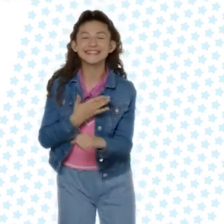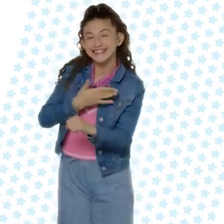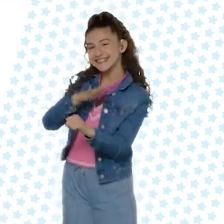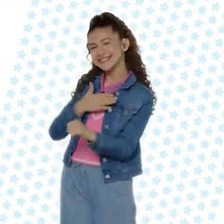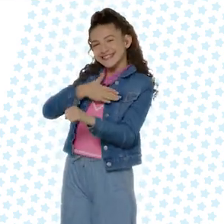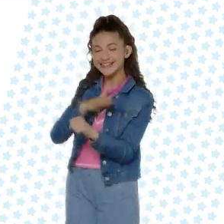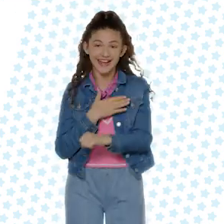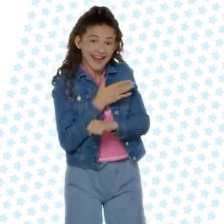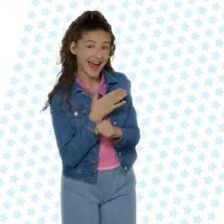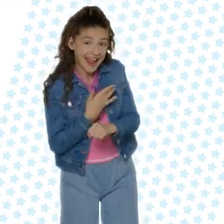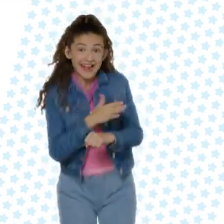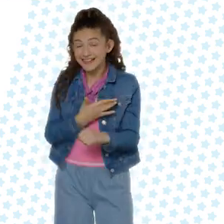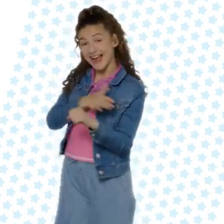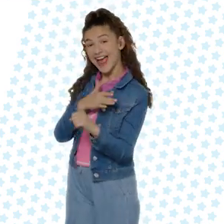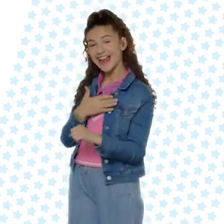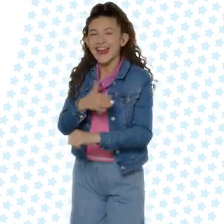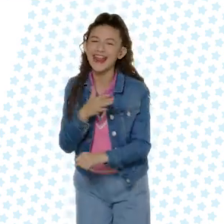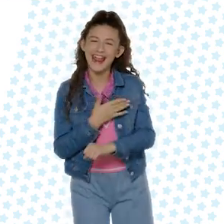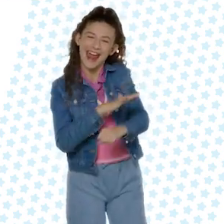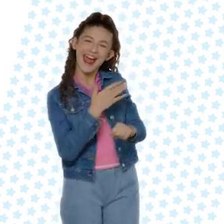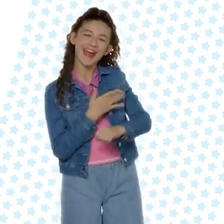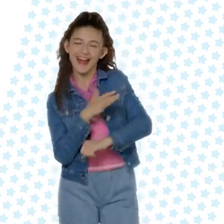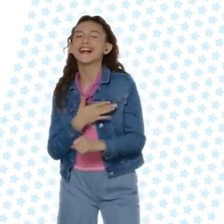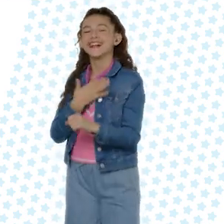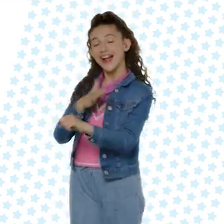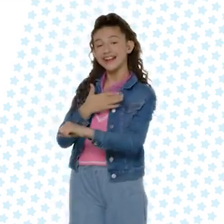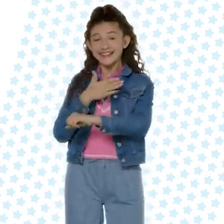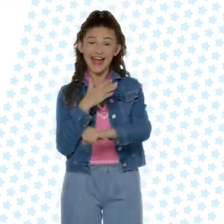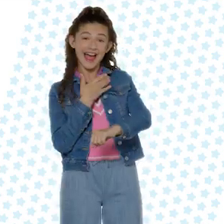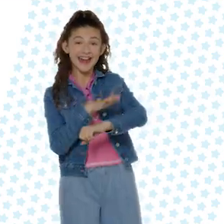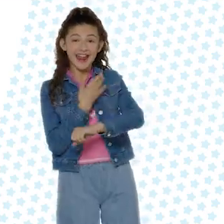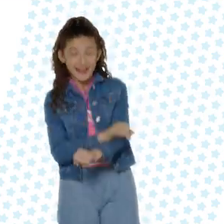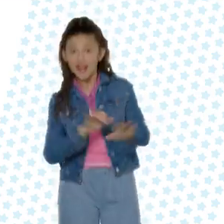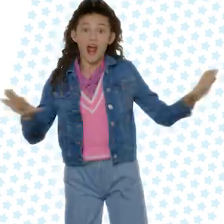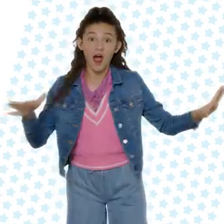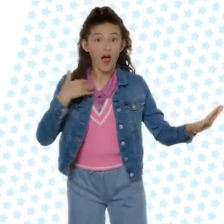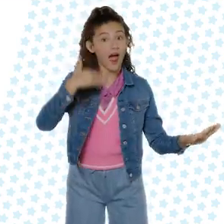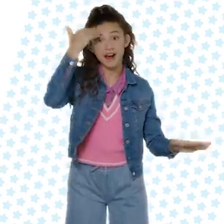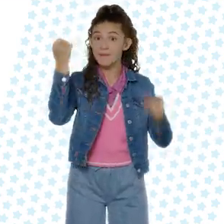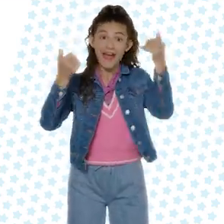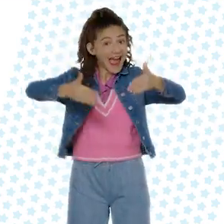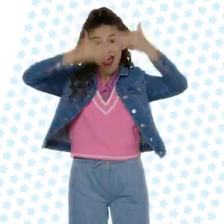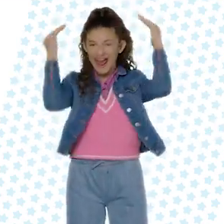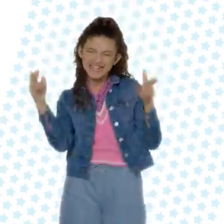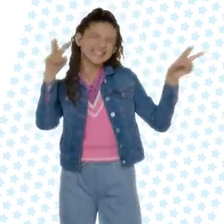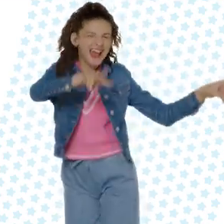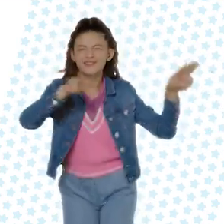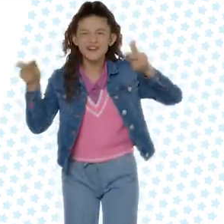La da la da da, la da da La da la da di da I got my head out the sunroof